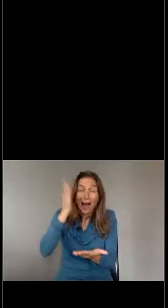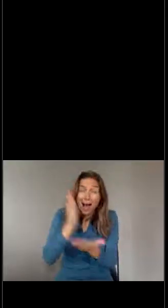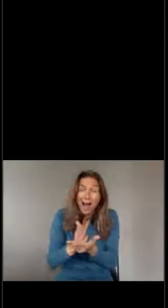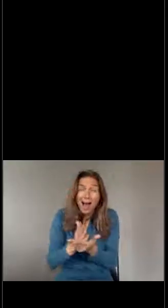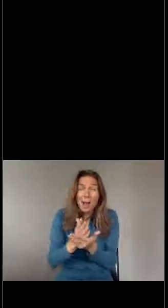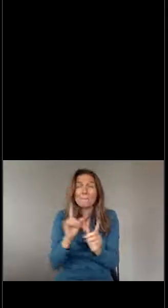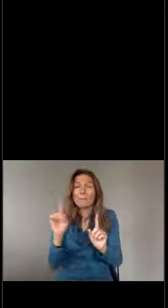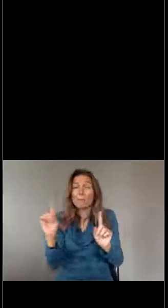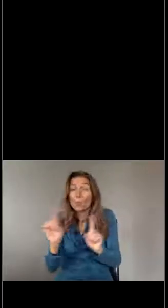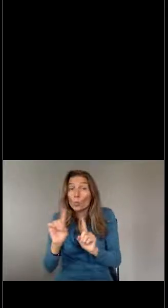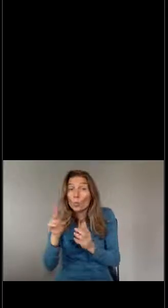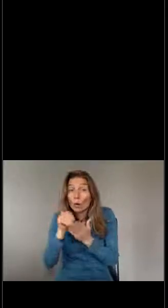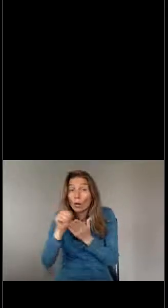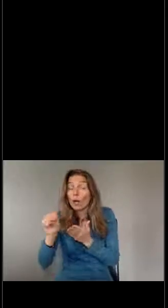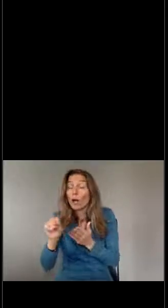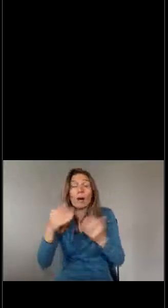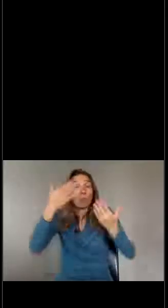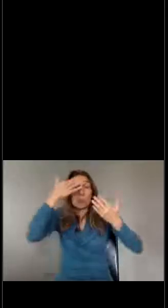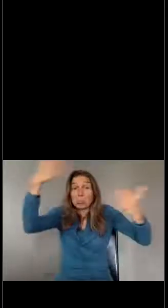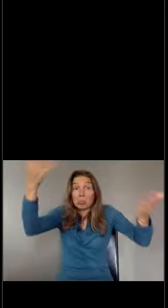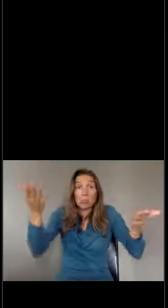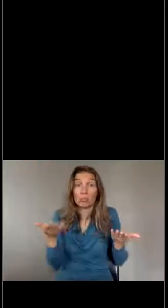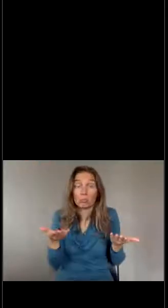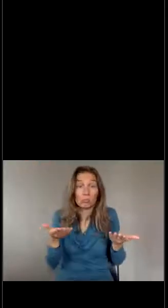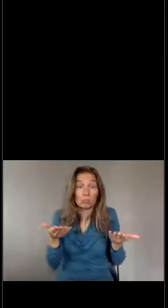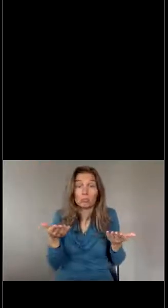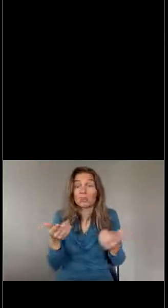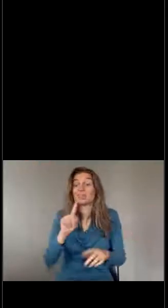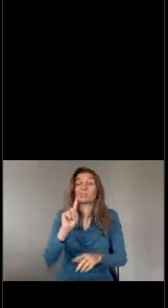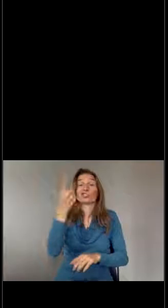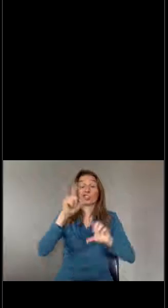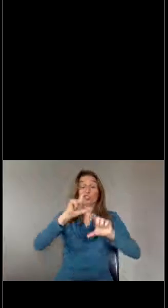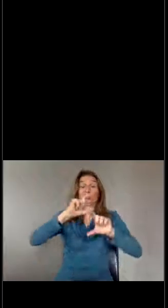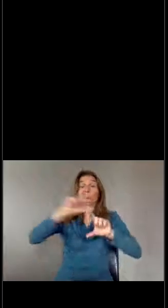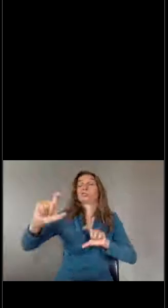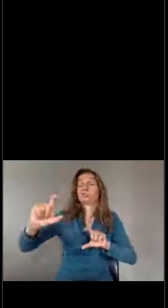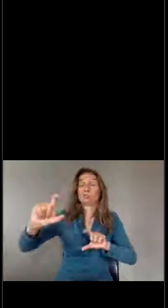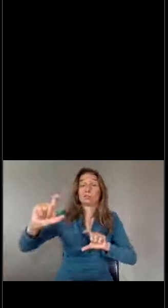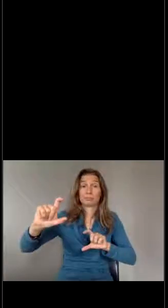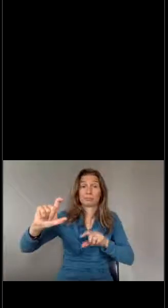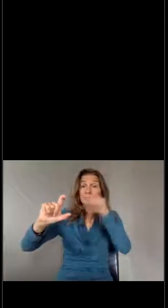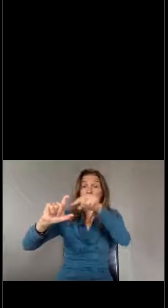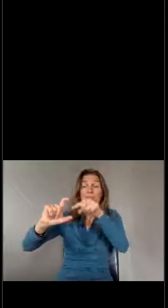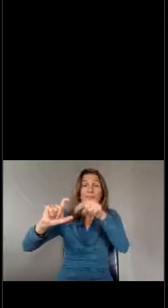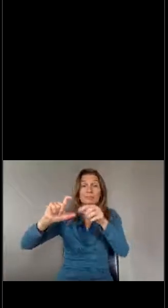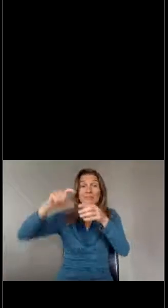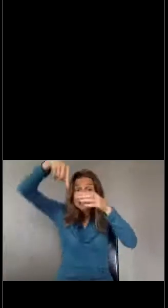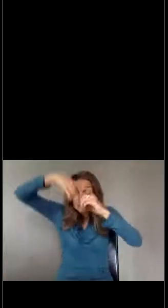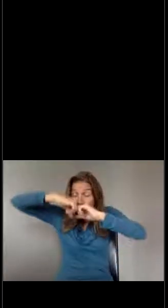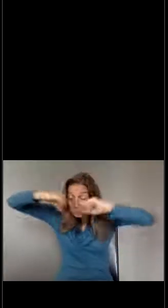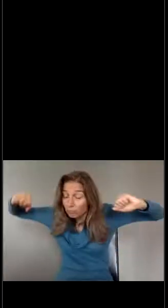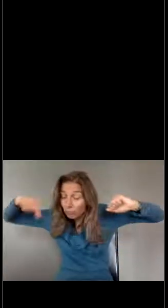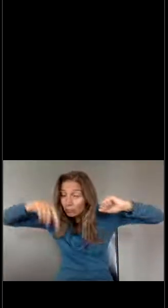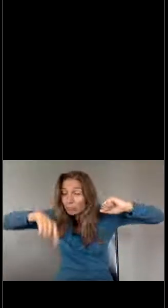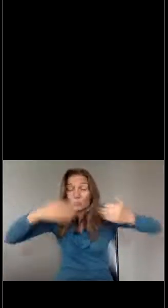and it doesn't take into account costs that are not met. There is the goods and services approach consisting